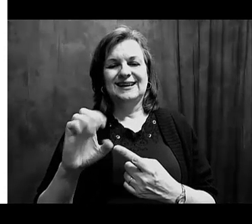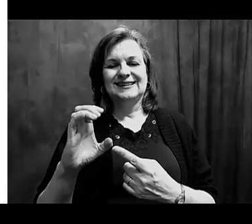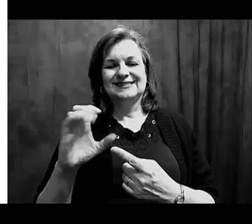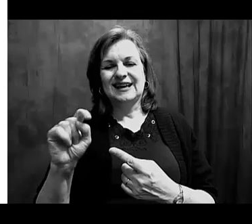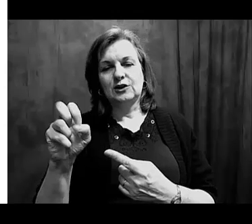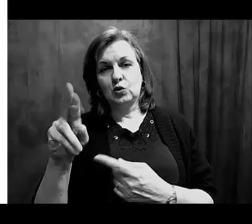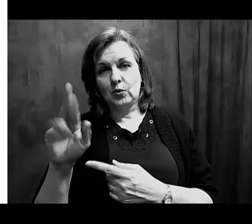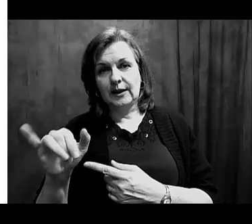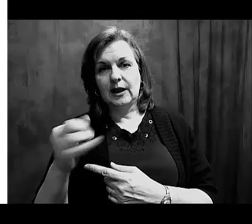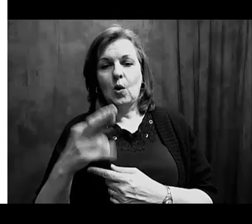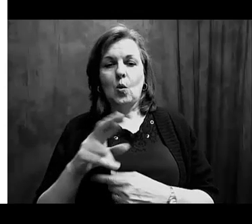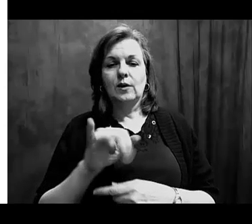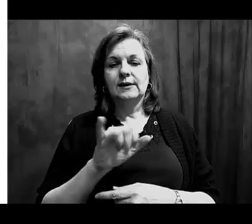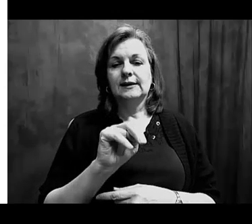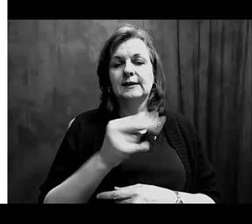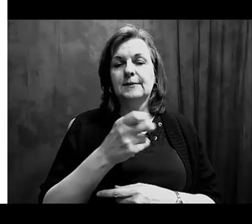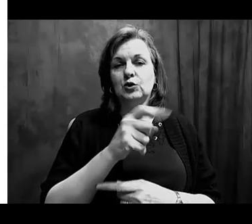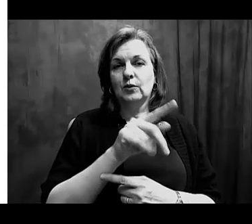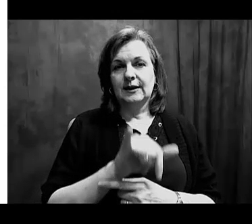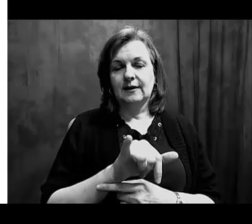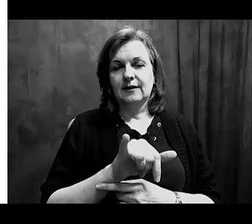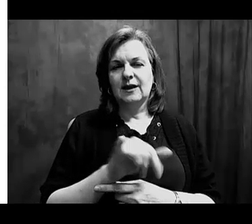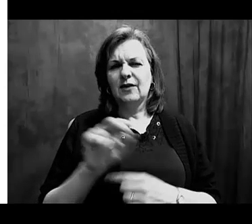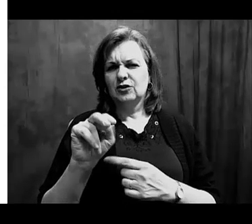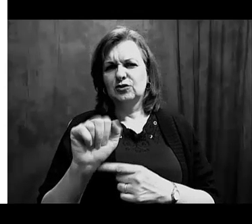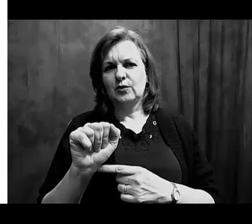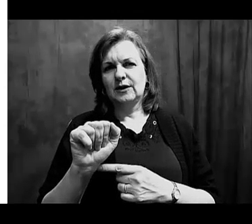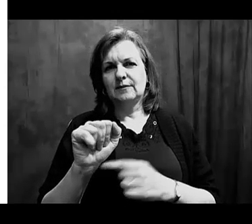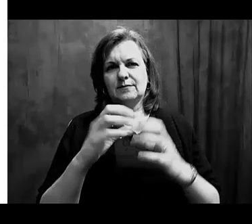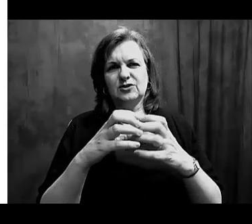described to you with sodium channels is what we will call excitatory